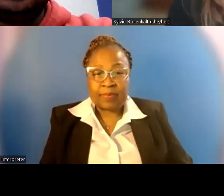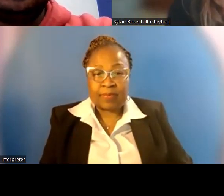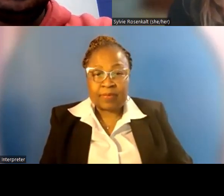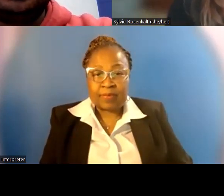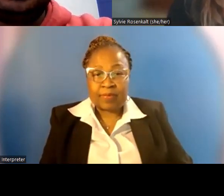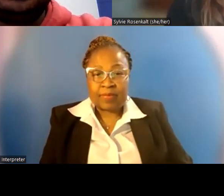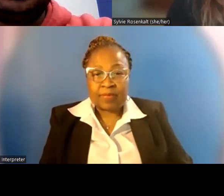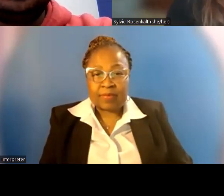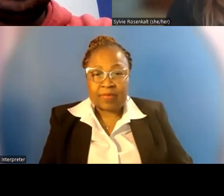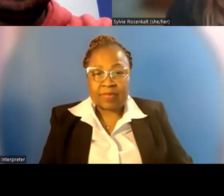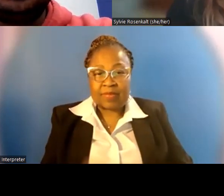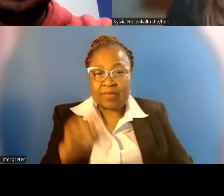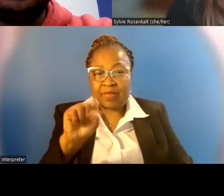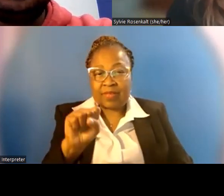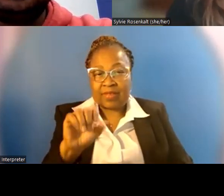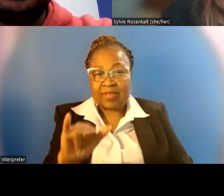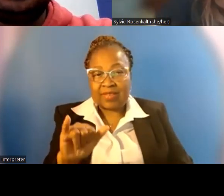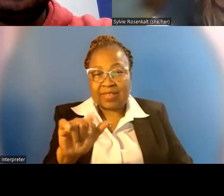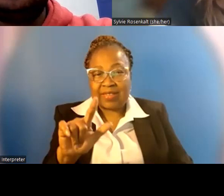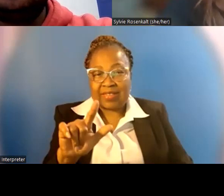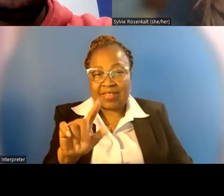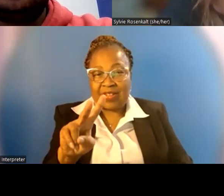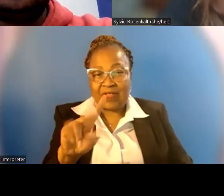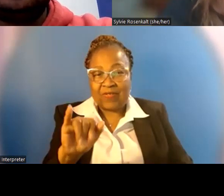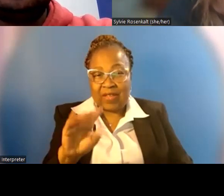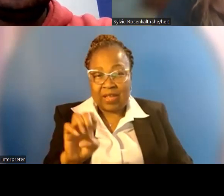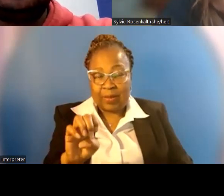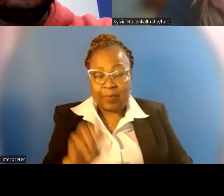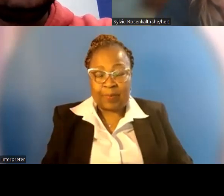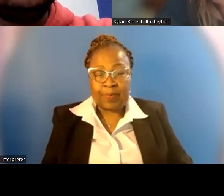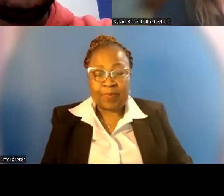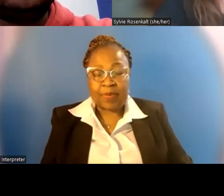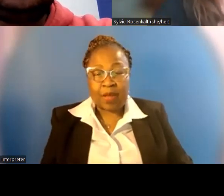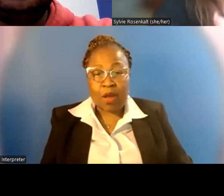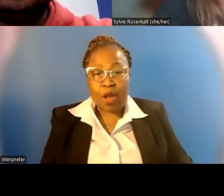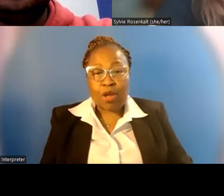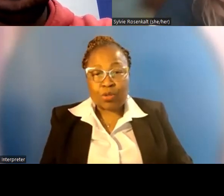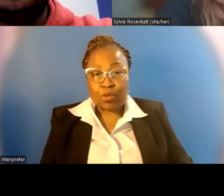This is Sylvie. So there's two ways to answer that.